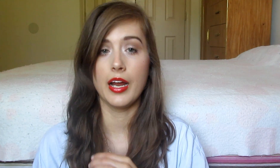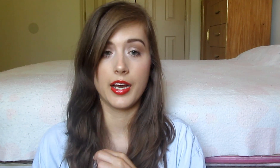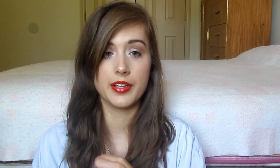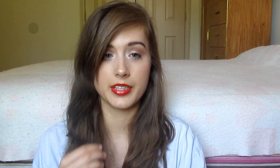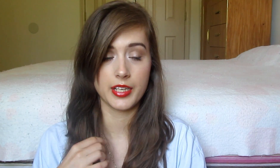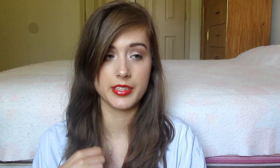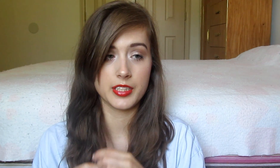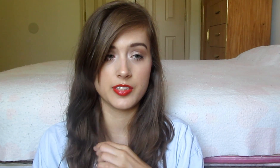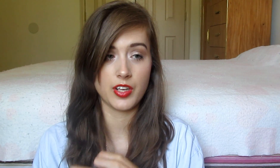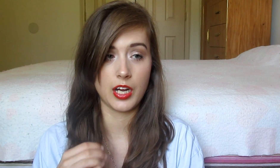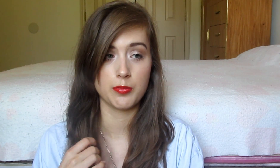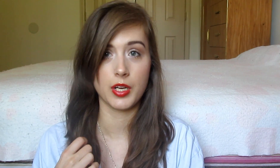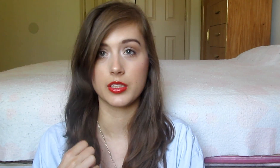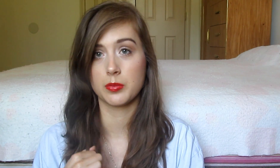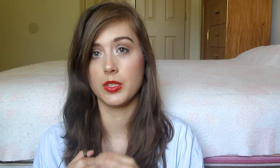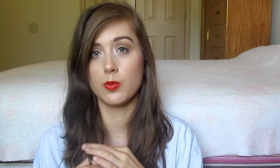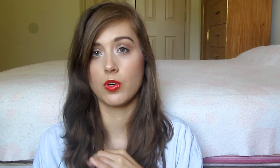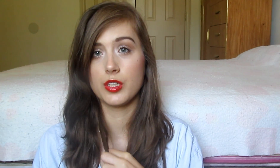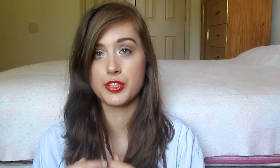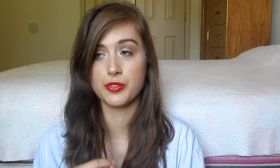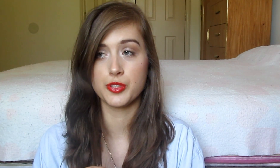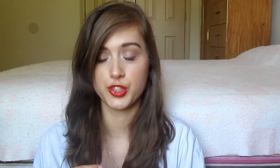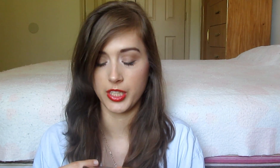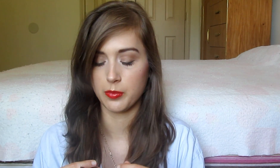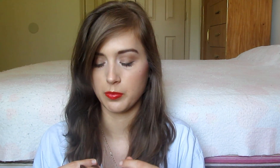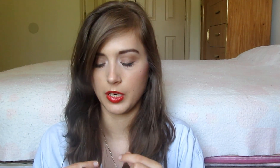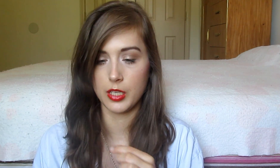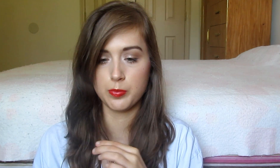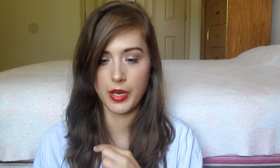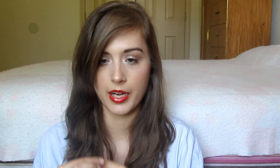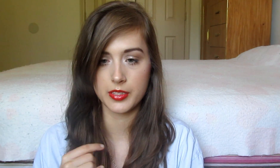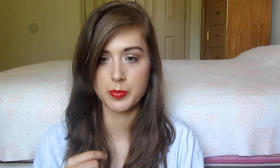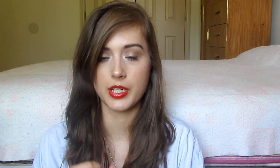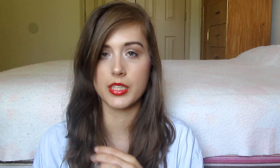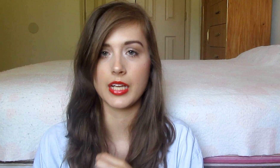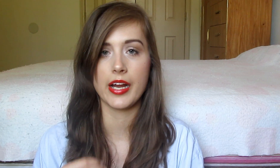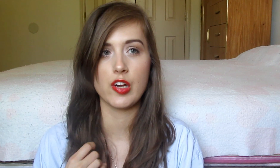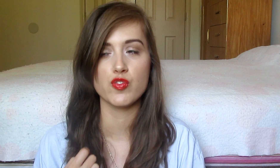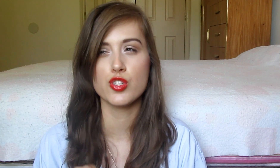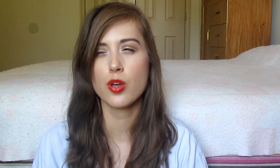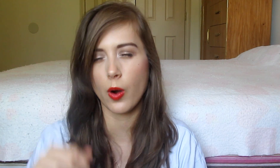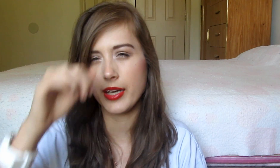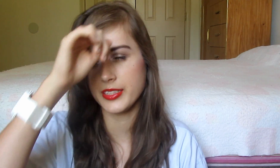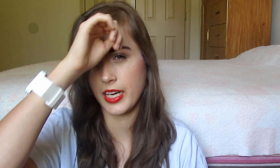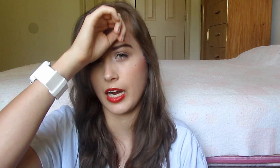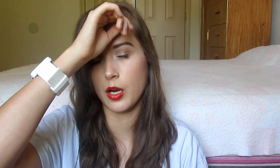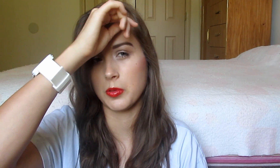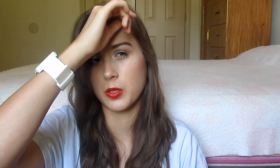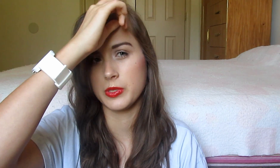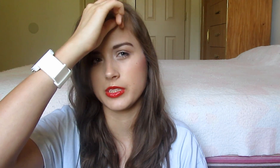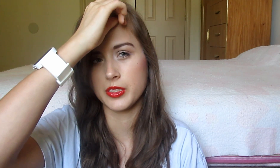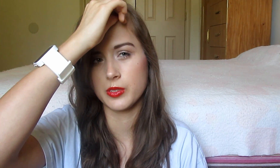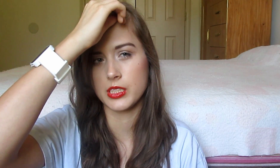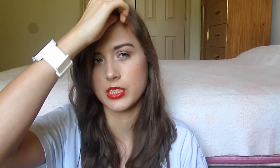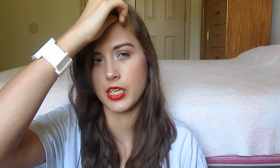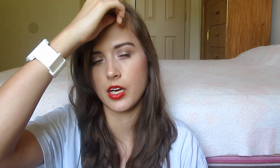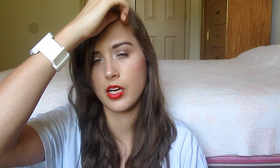And the idea of that makes me want to shit my pants because I have no idea how I’m going to do this thing.